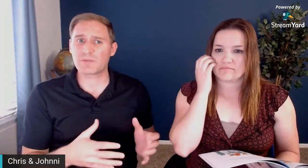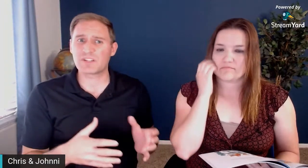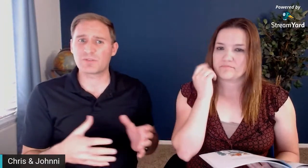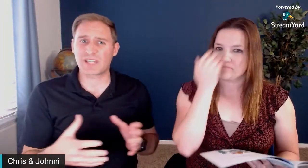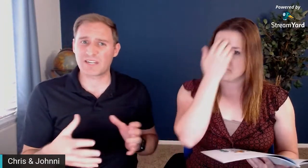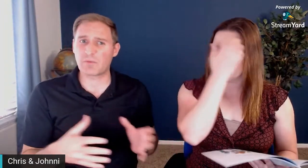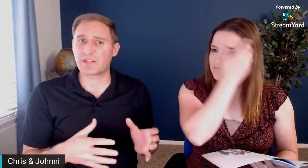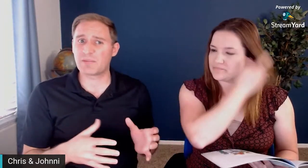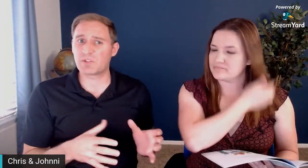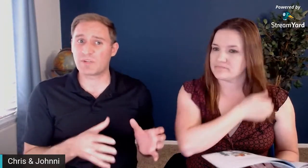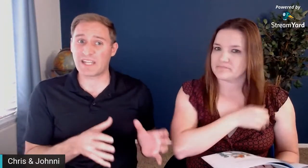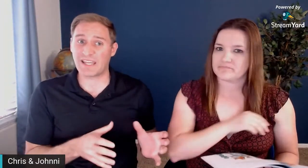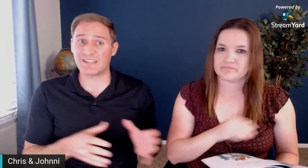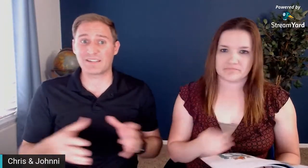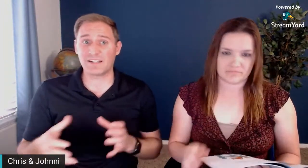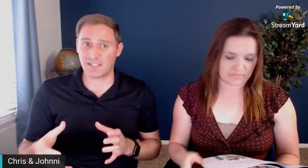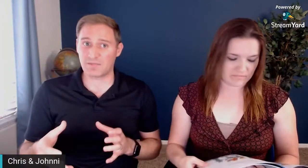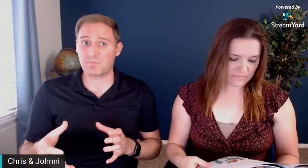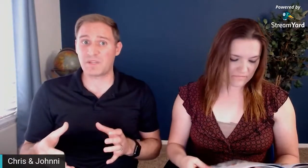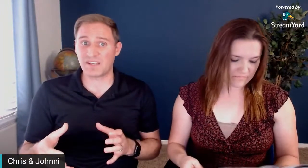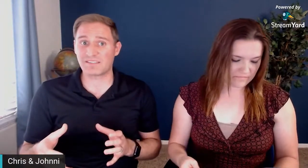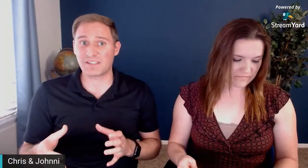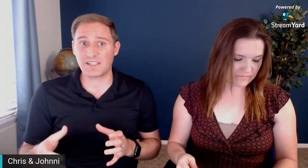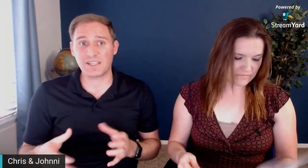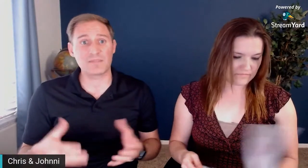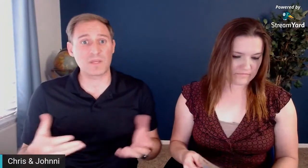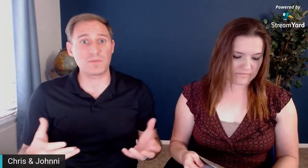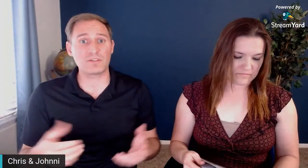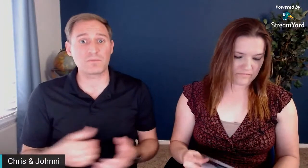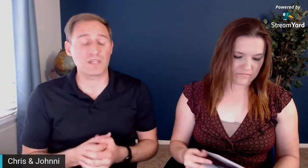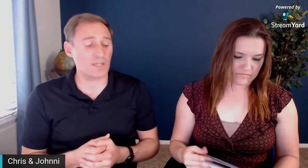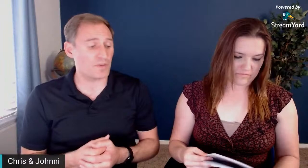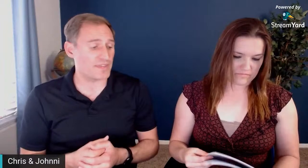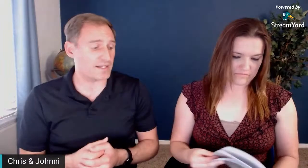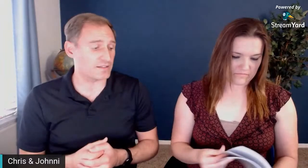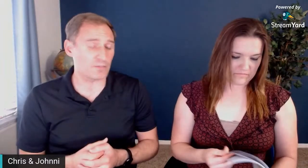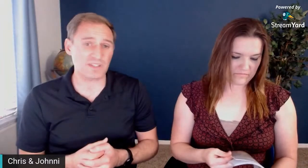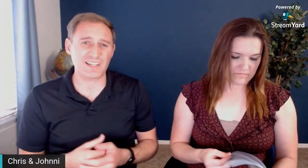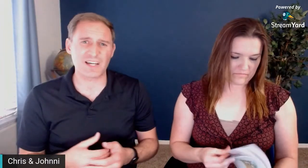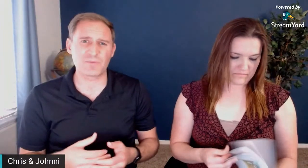going to be doing kind of a blind between asl and pse and maybe you can pick up on that a little bit